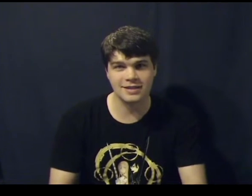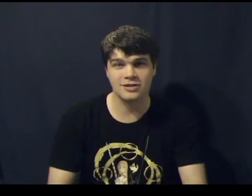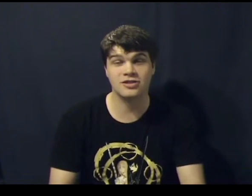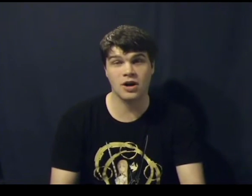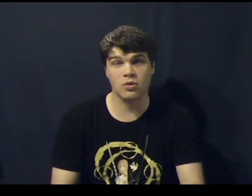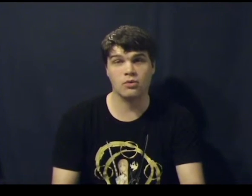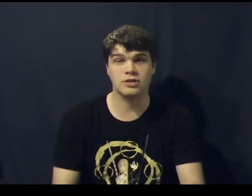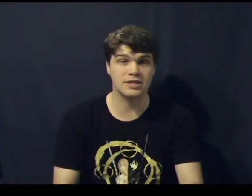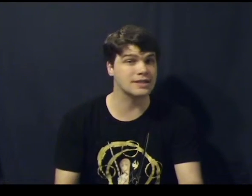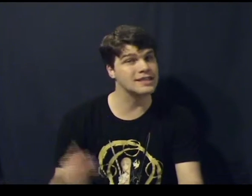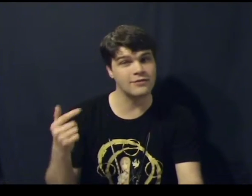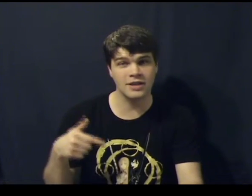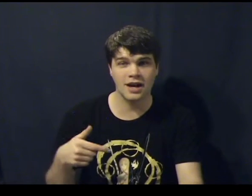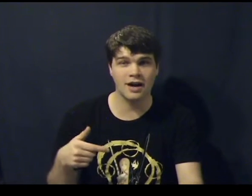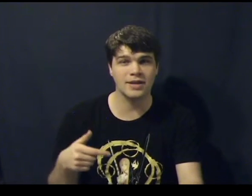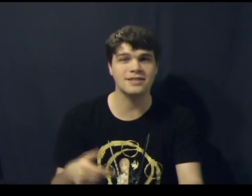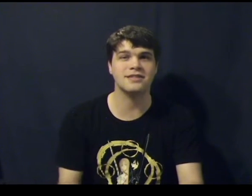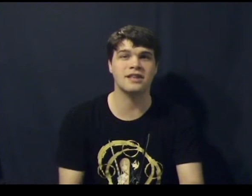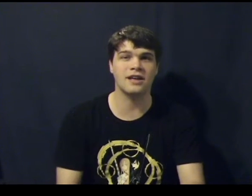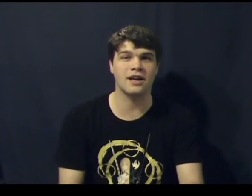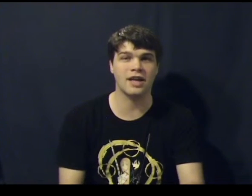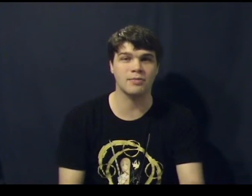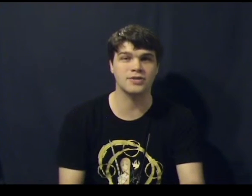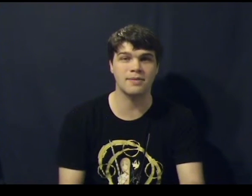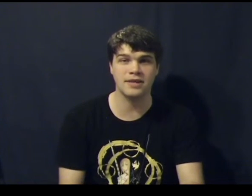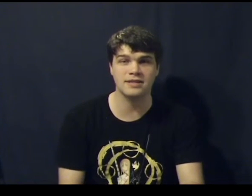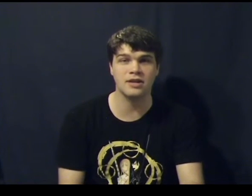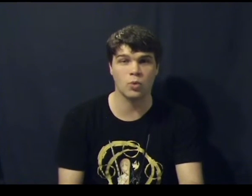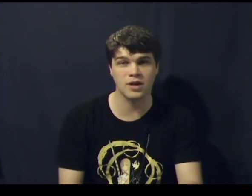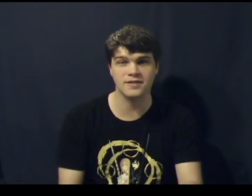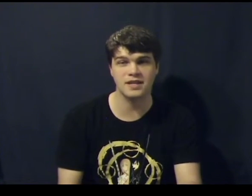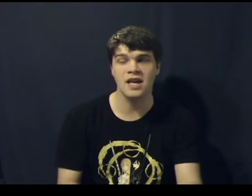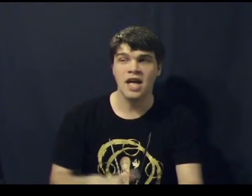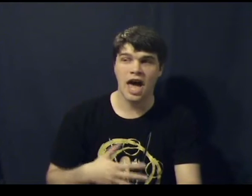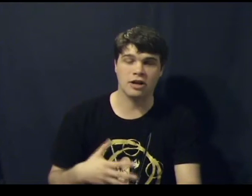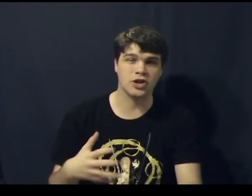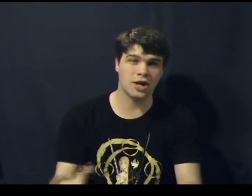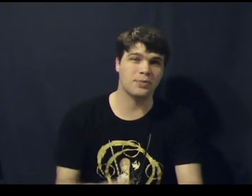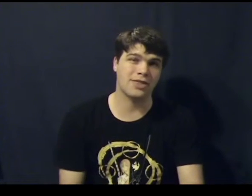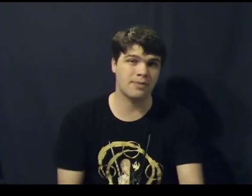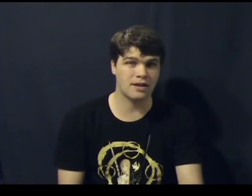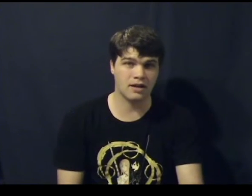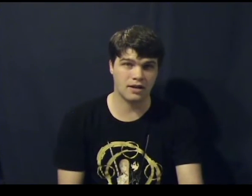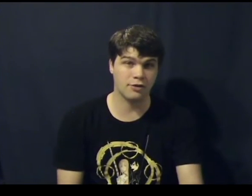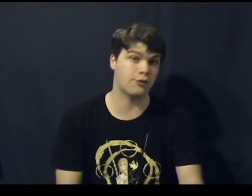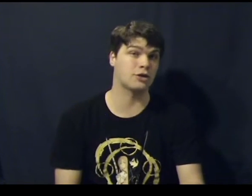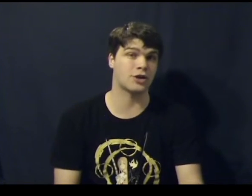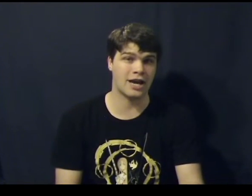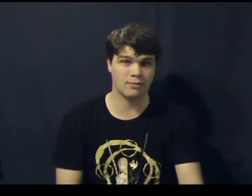So, just leave in the comments the animals I missed and you want to see and I'll try to put them in the future